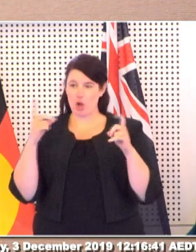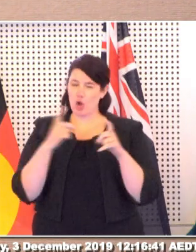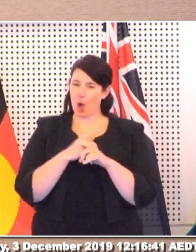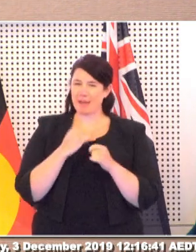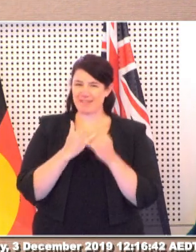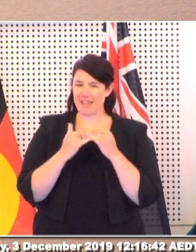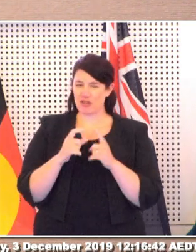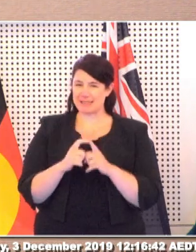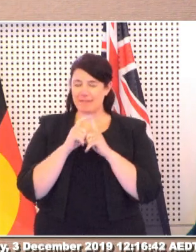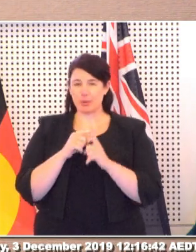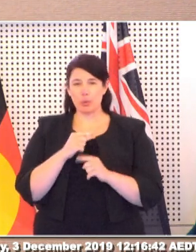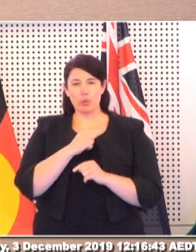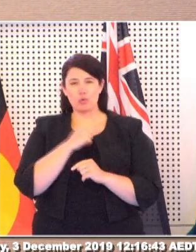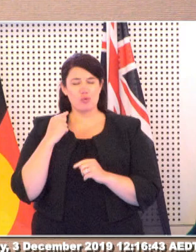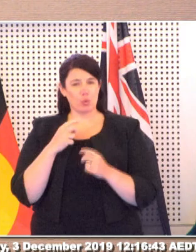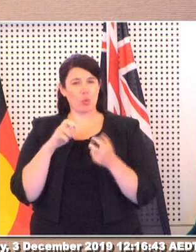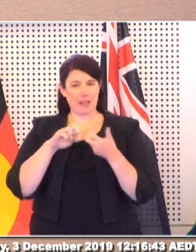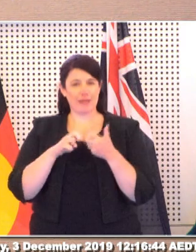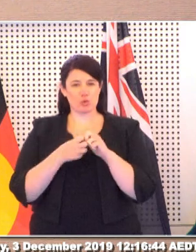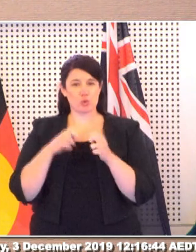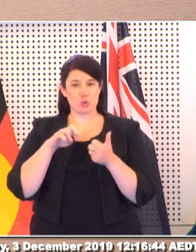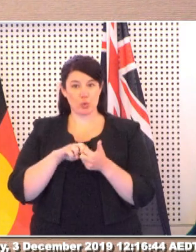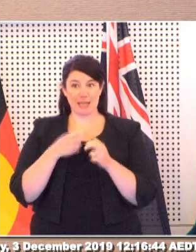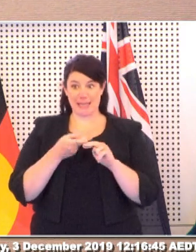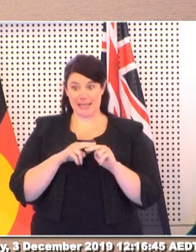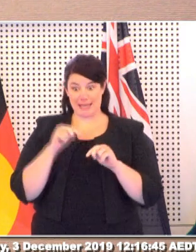We wouldn’t have a whole Royal Commission if there was a simple answer.